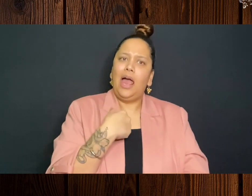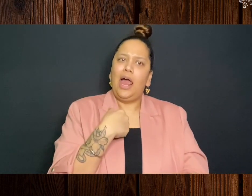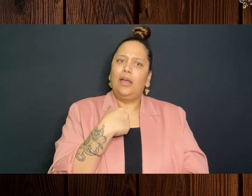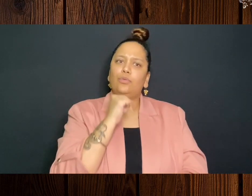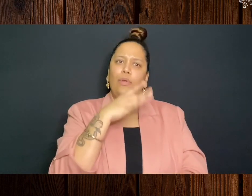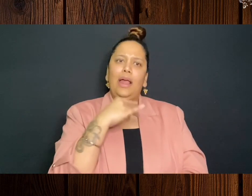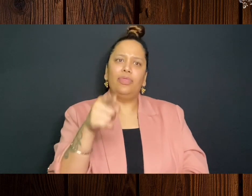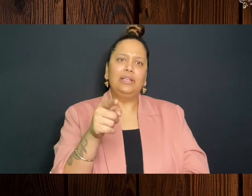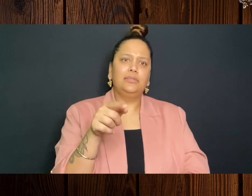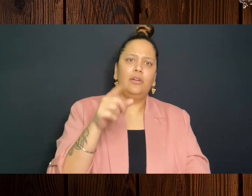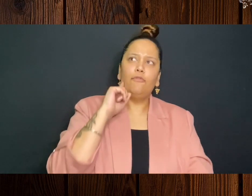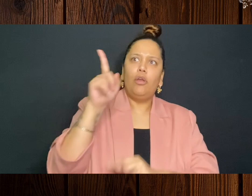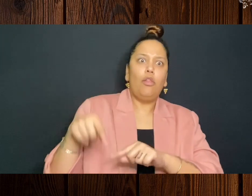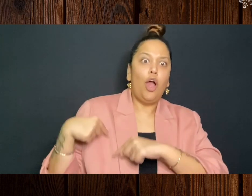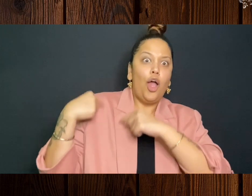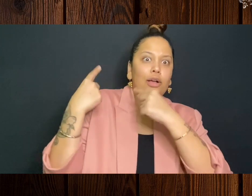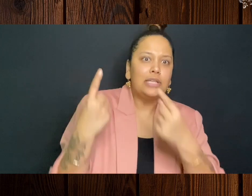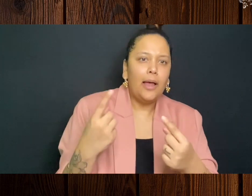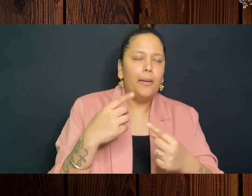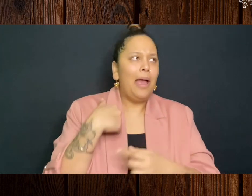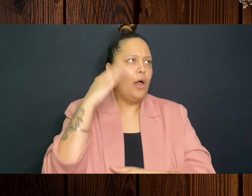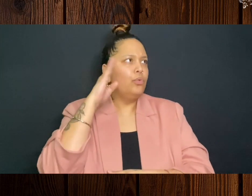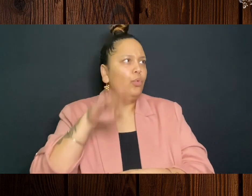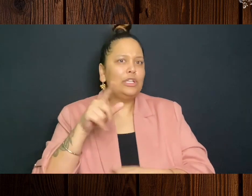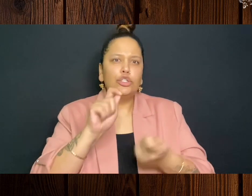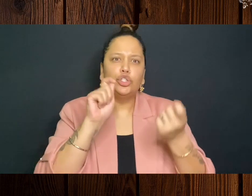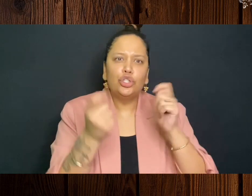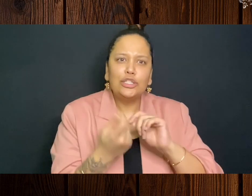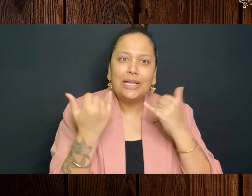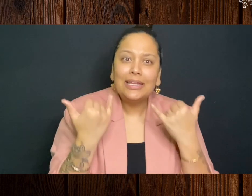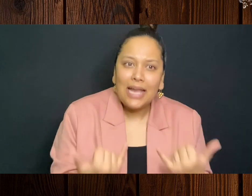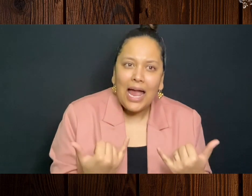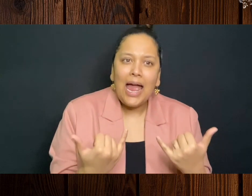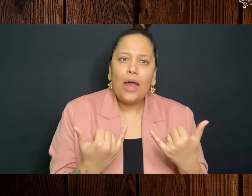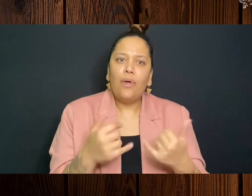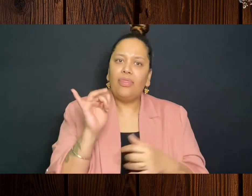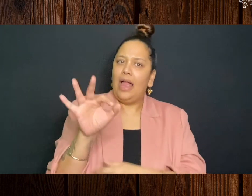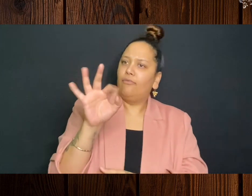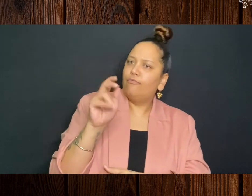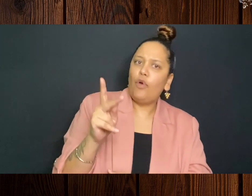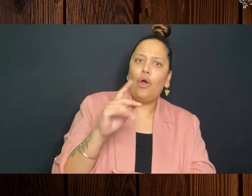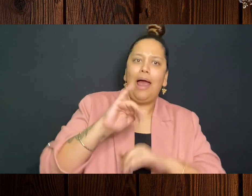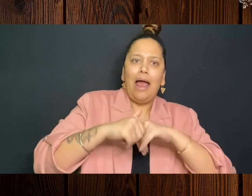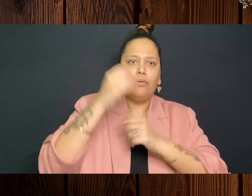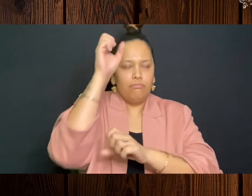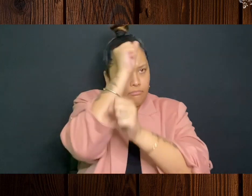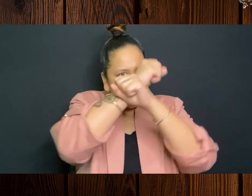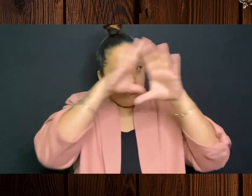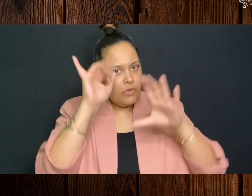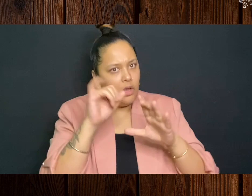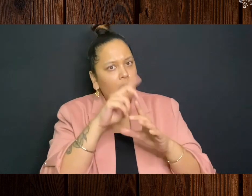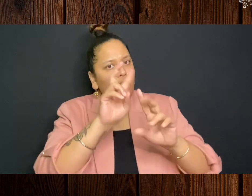this like, for a long time, and I know it's changing now. This idea of what Folk is and how you can discover Folk and